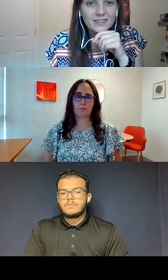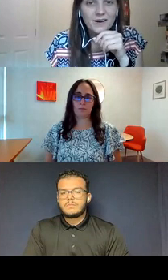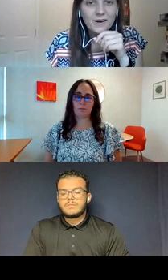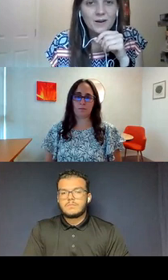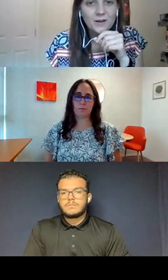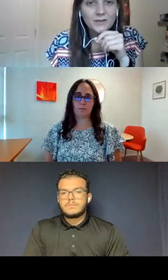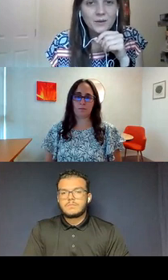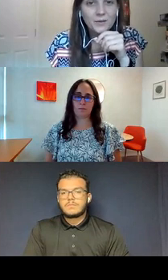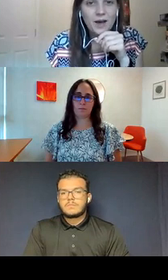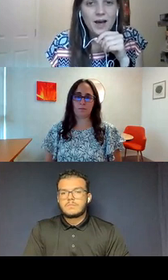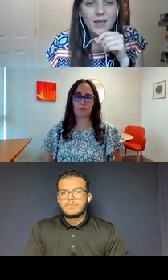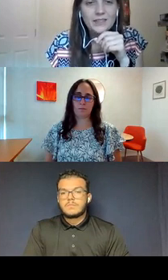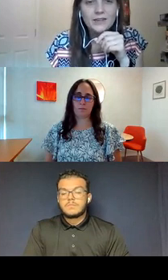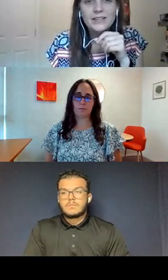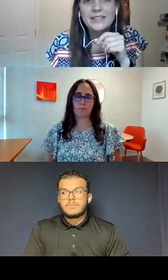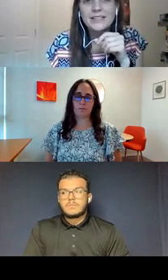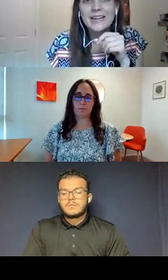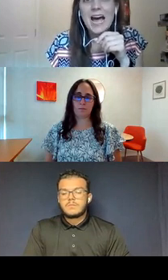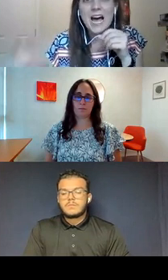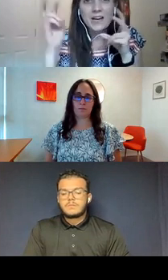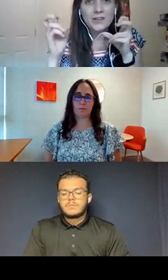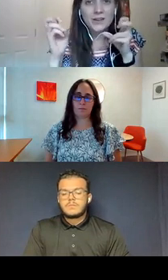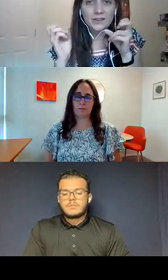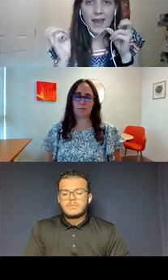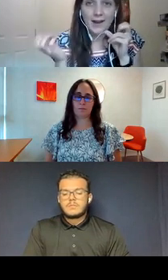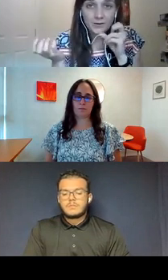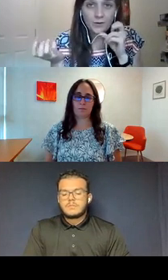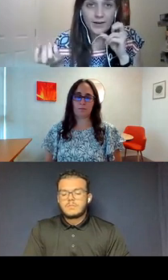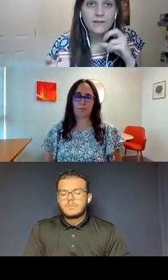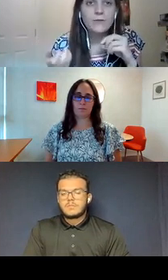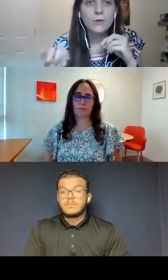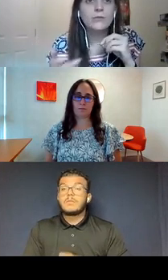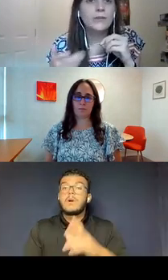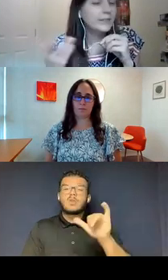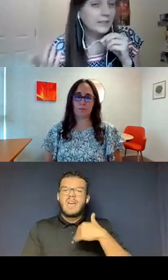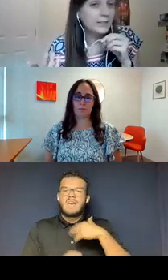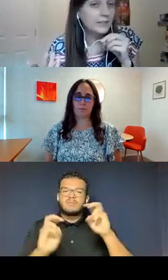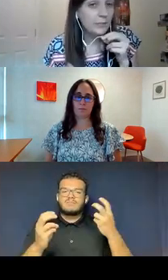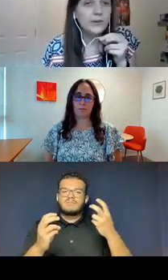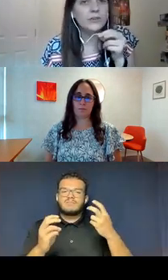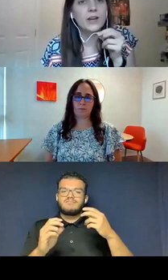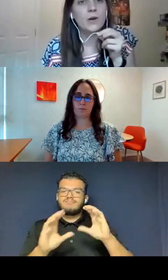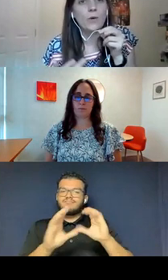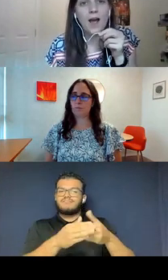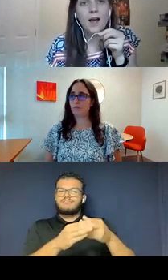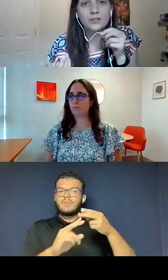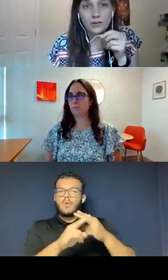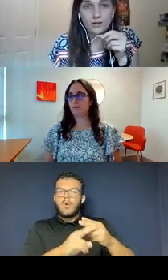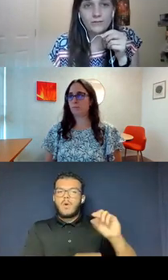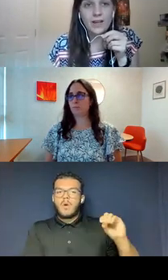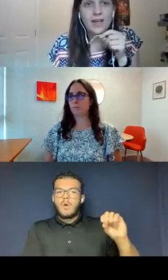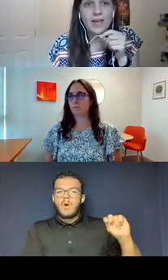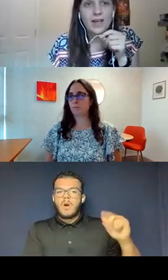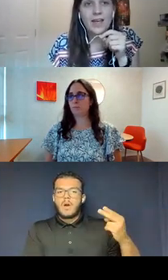There is an other category for reasons partially or not served.